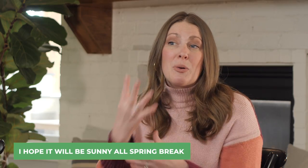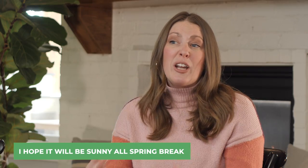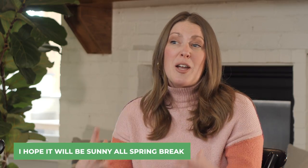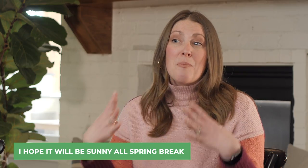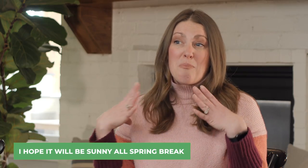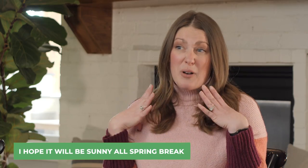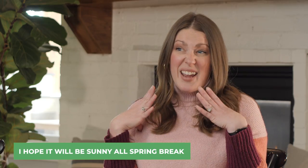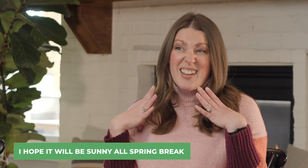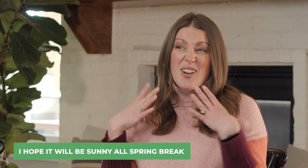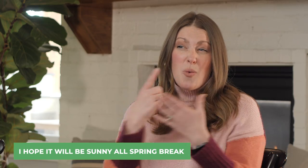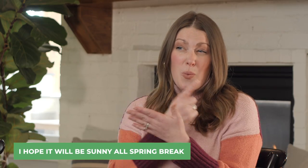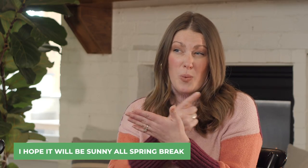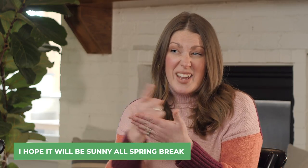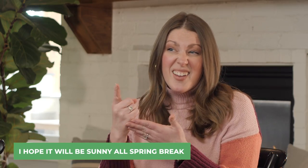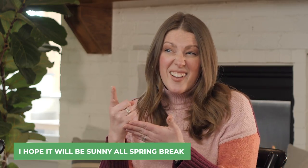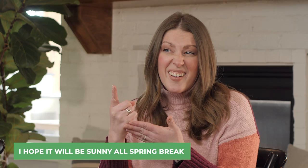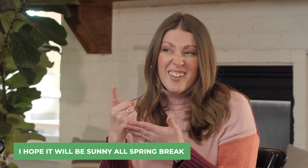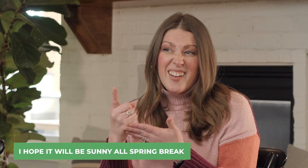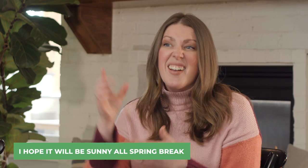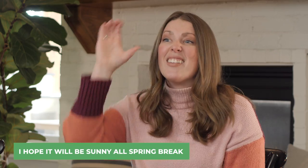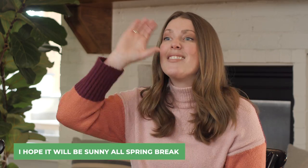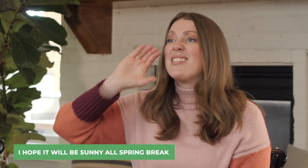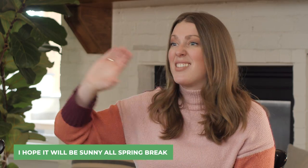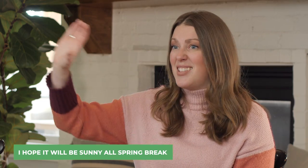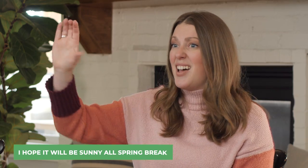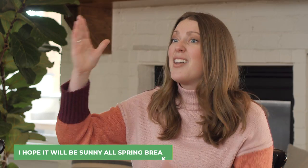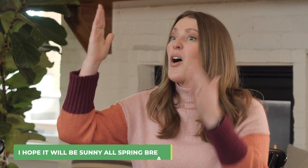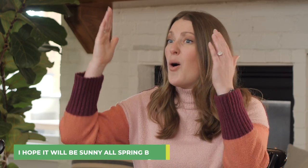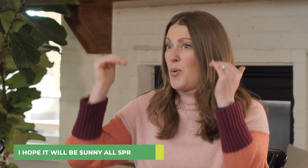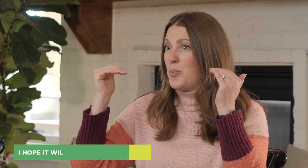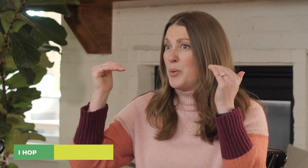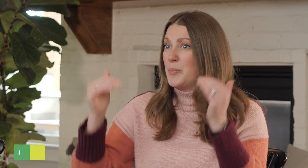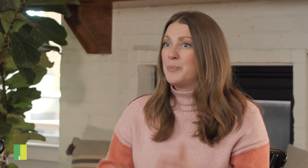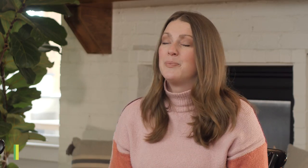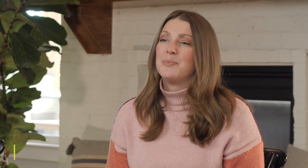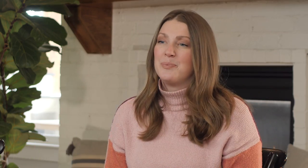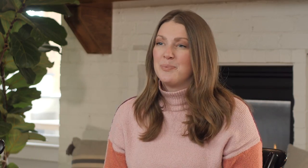Spring break week sun hope.